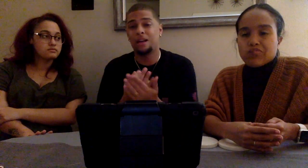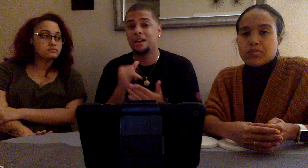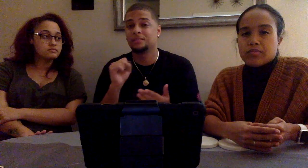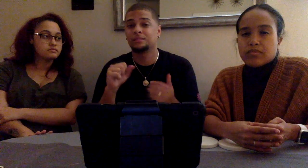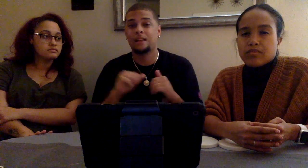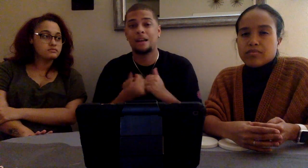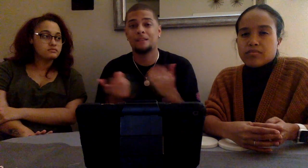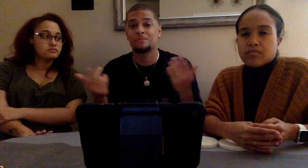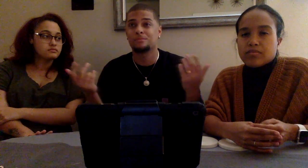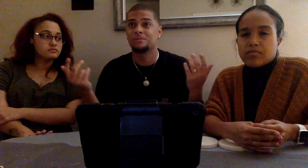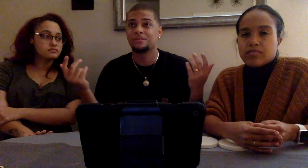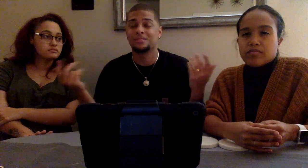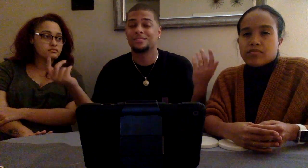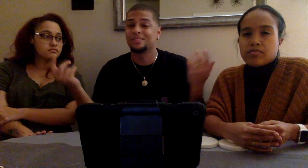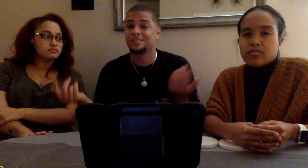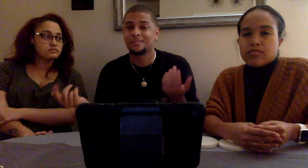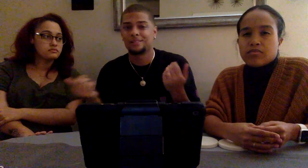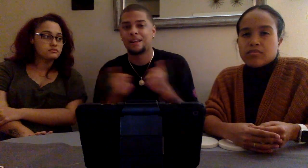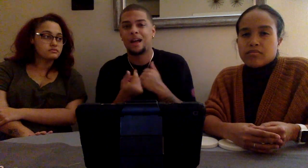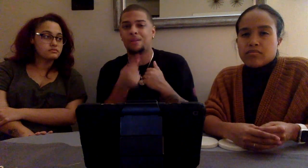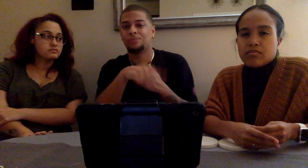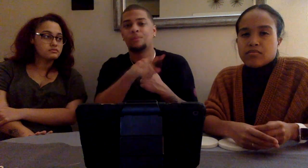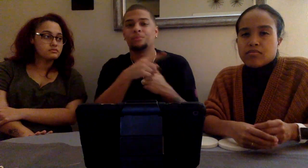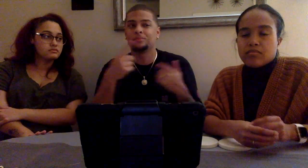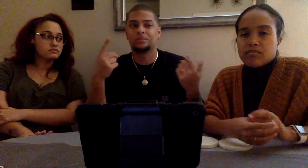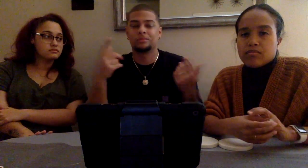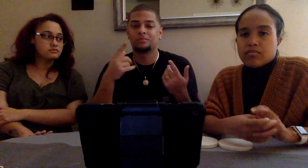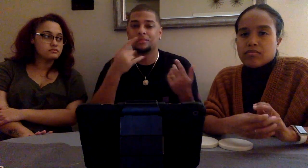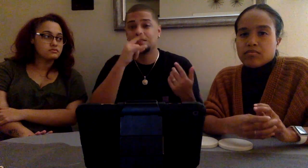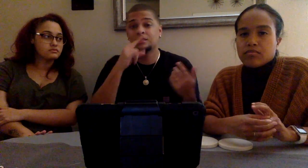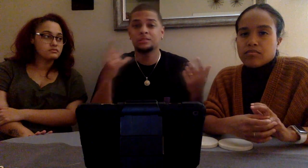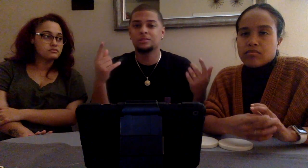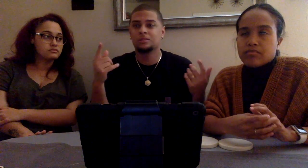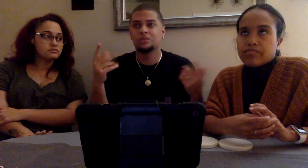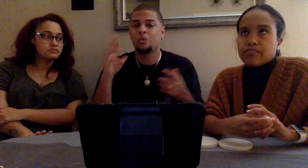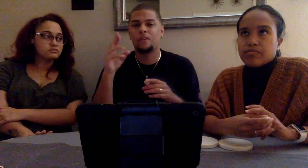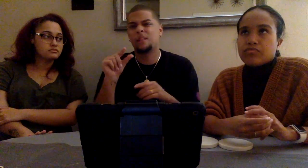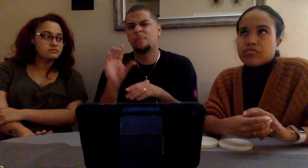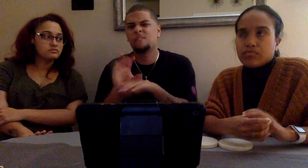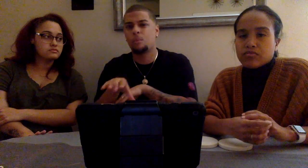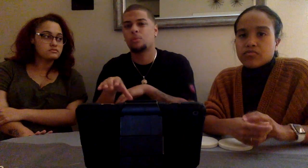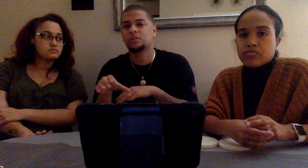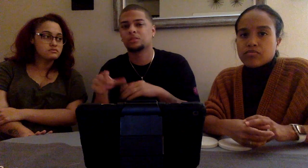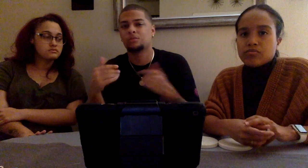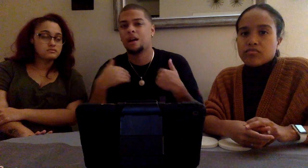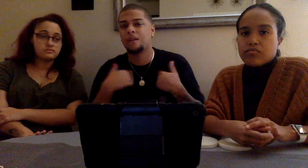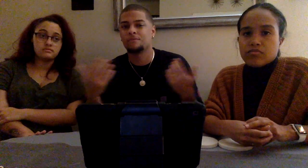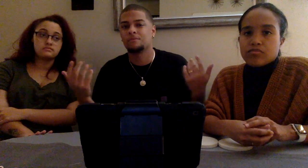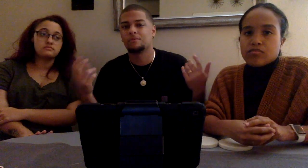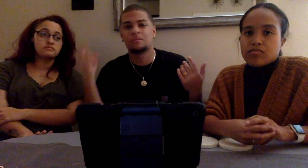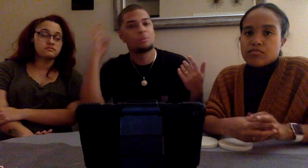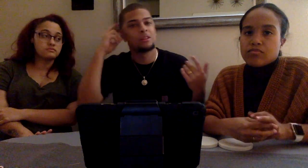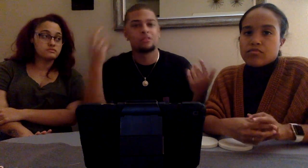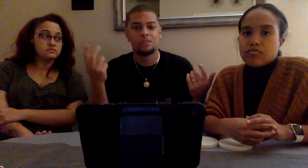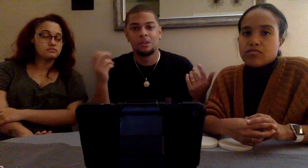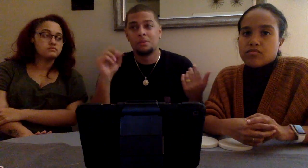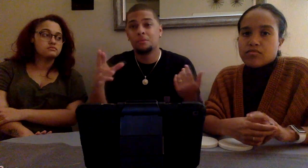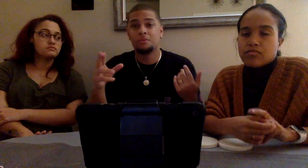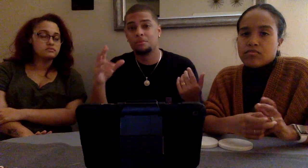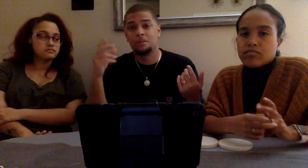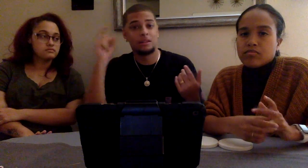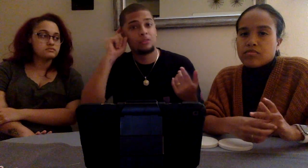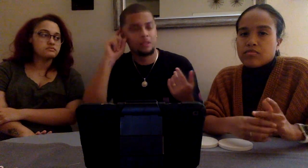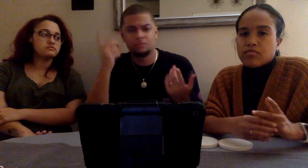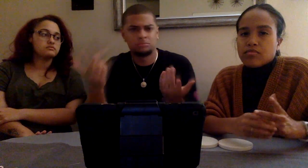But the fact is how those kids were forced to get CI or hearing aids.